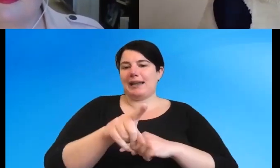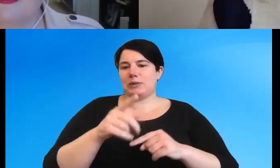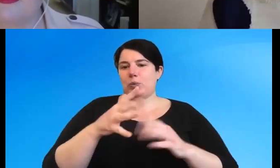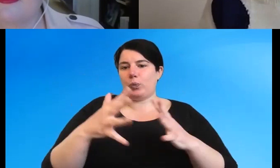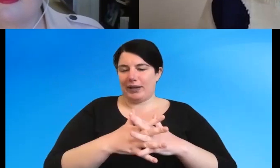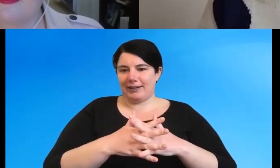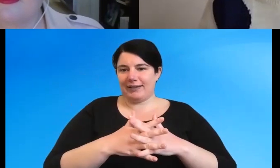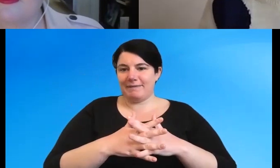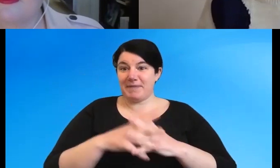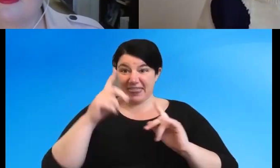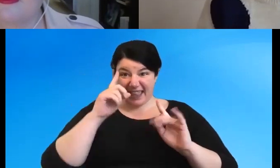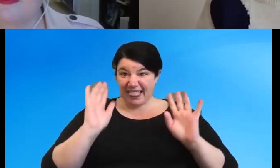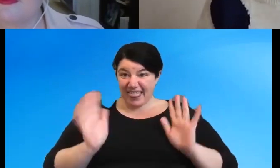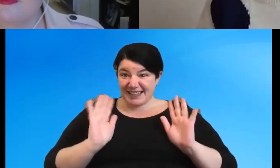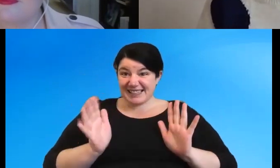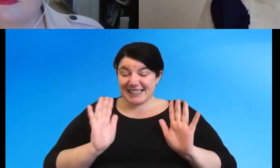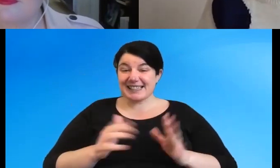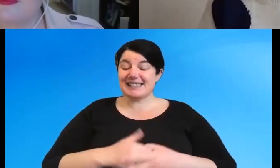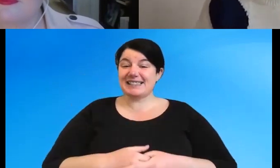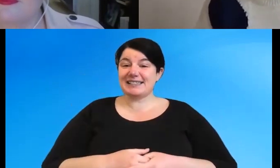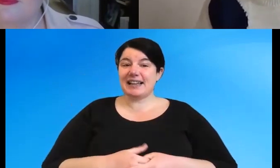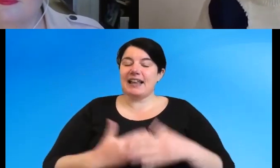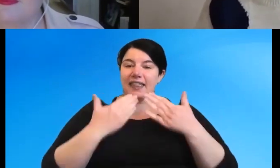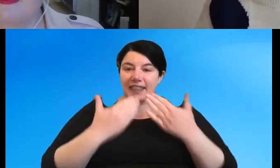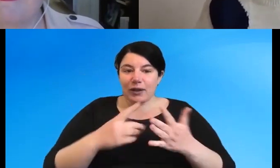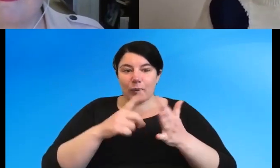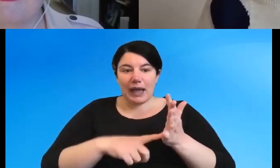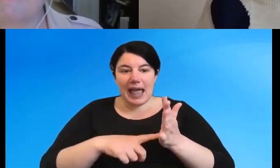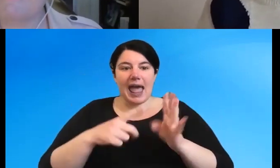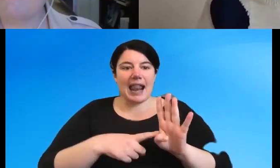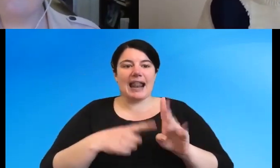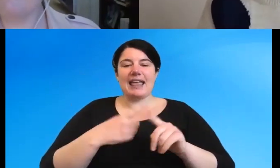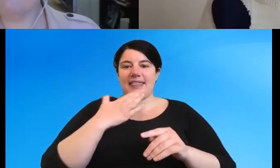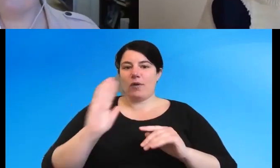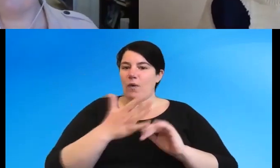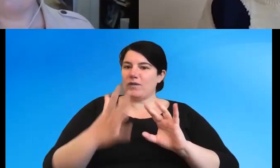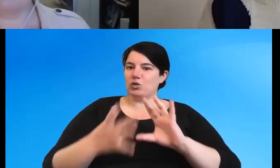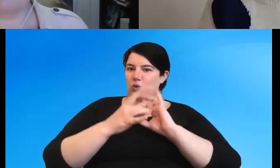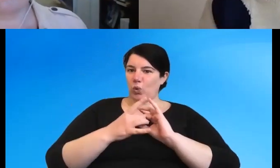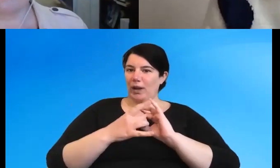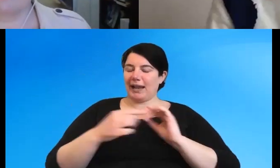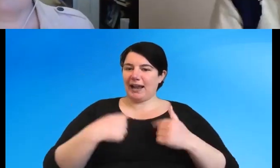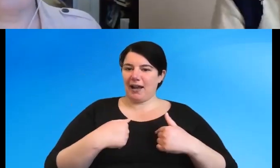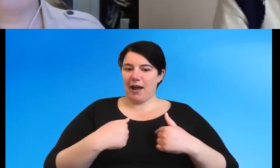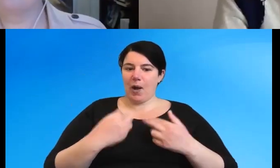I think that's it. Thank you, Elly, thanks everyone for joining us. I hope everyone has a lovely